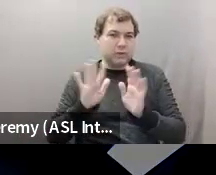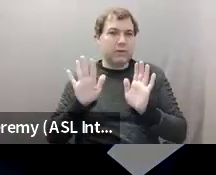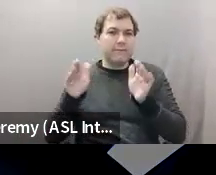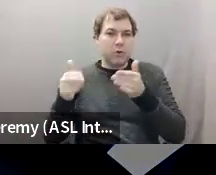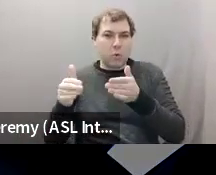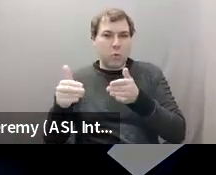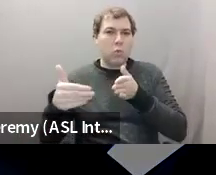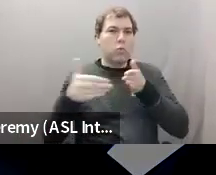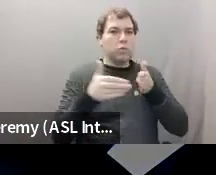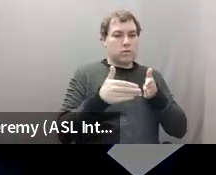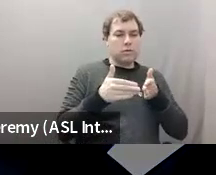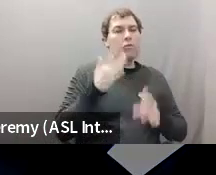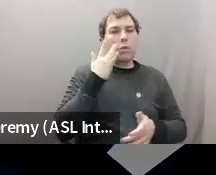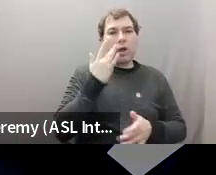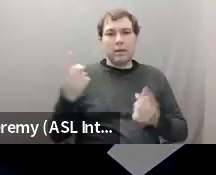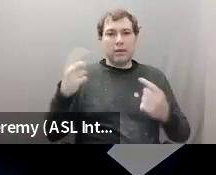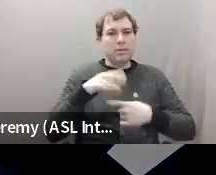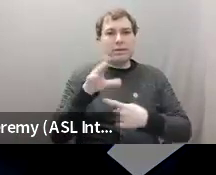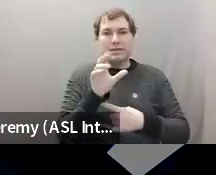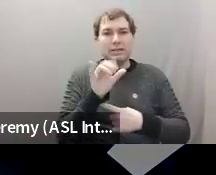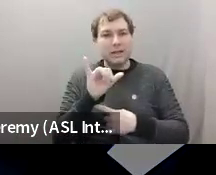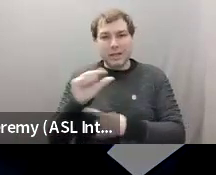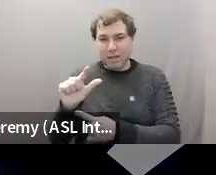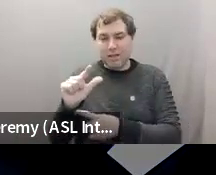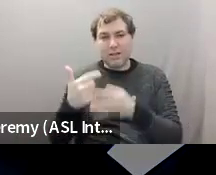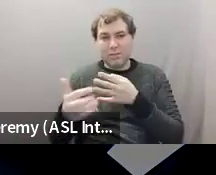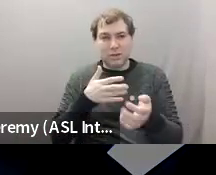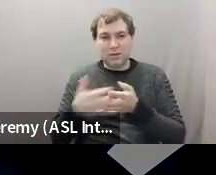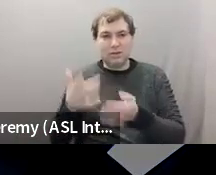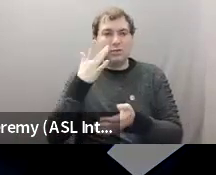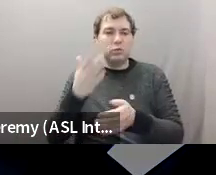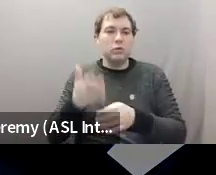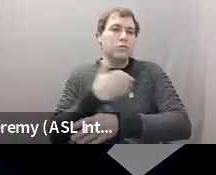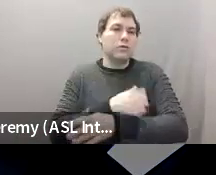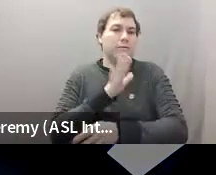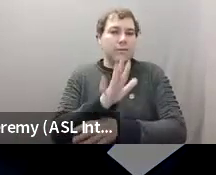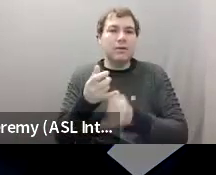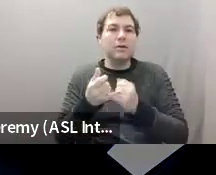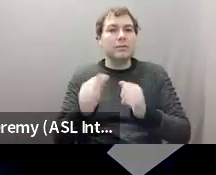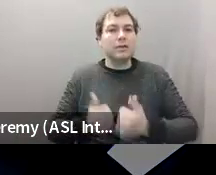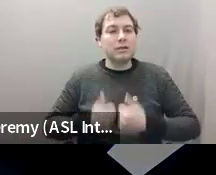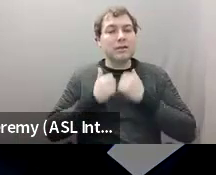Christinne Gray: to why they come to cil, to improve their independent living skills or to improve advocacy skills.